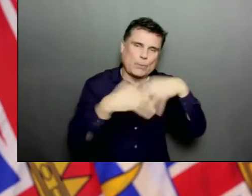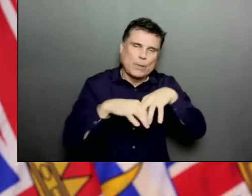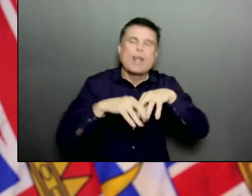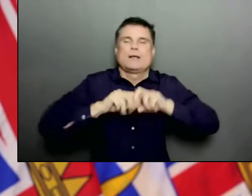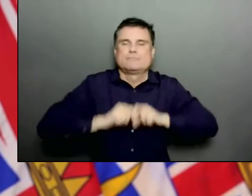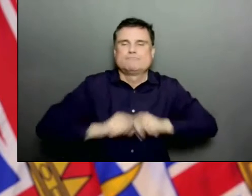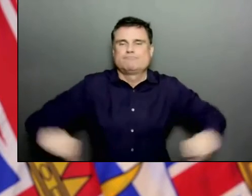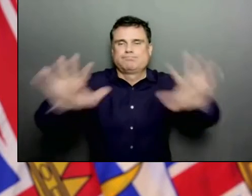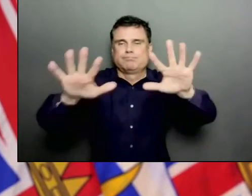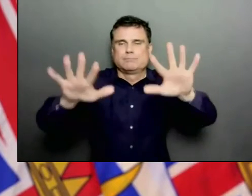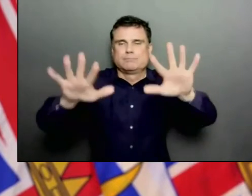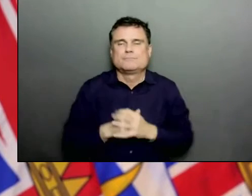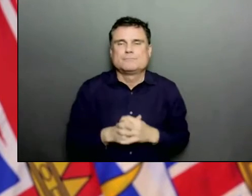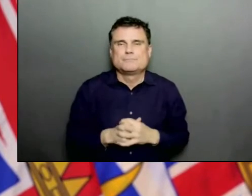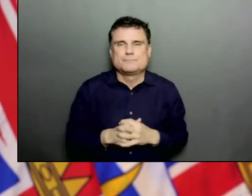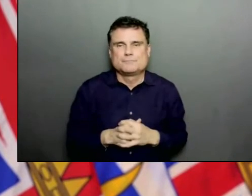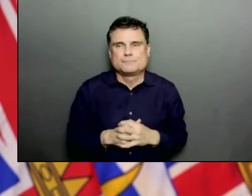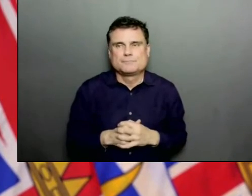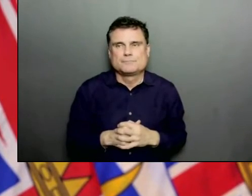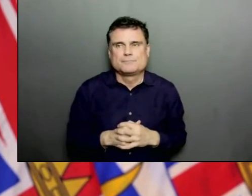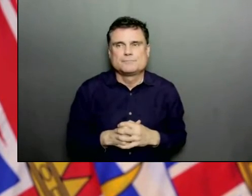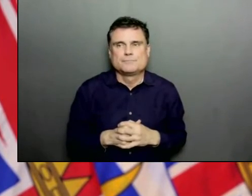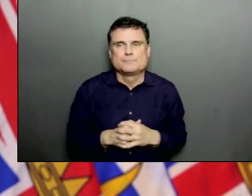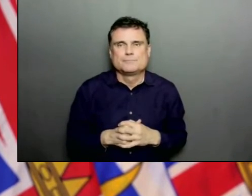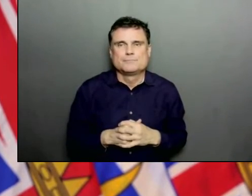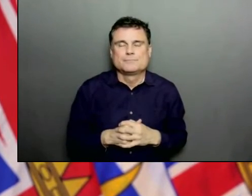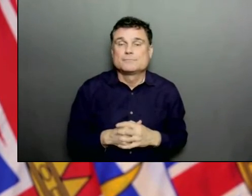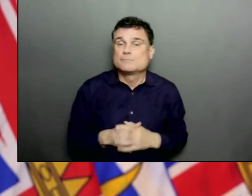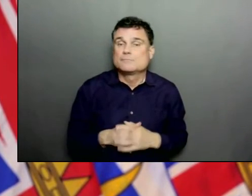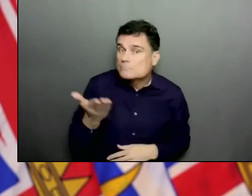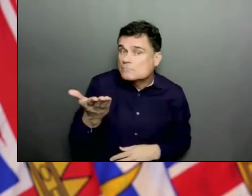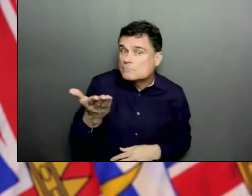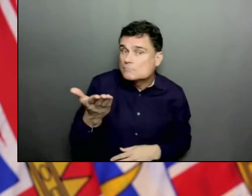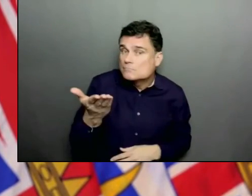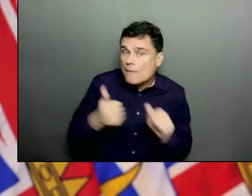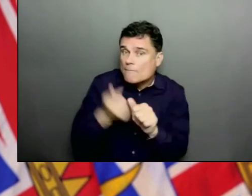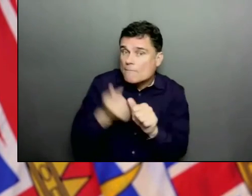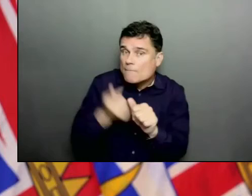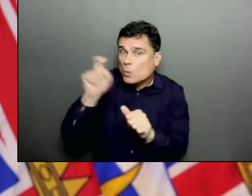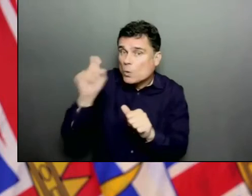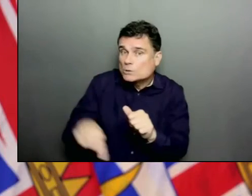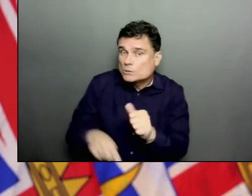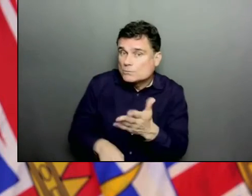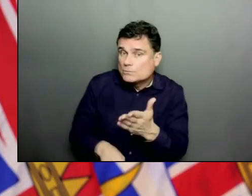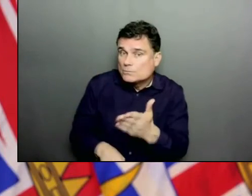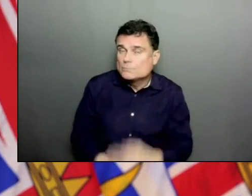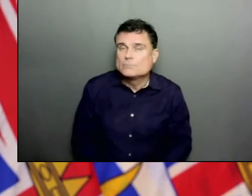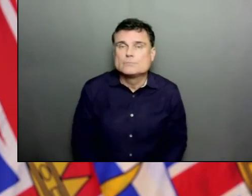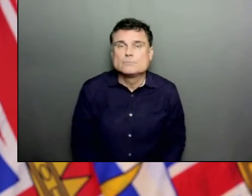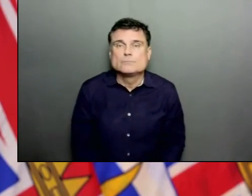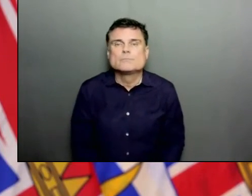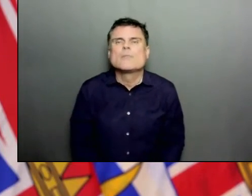I'm wondering if you can give us a essential on when in Vancouver Island specifically the Moderna vaccine will